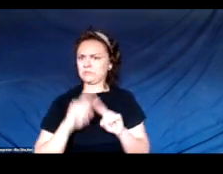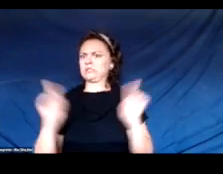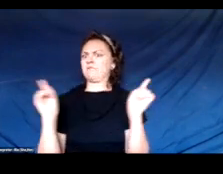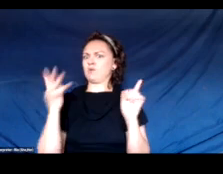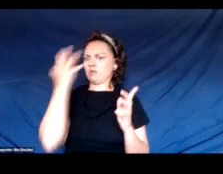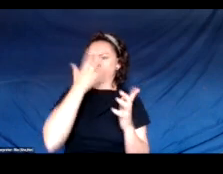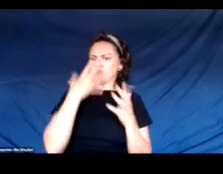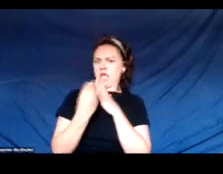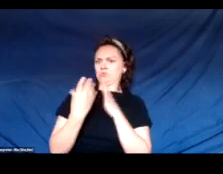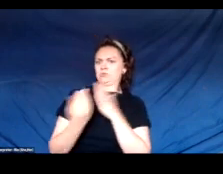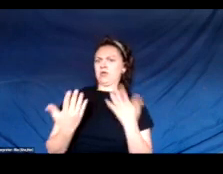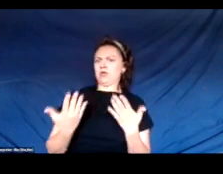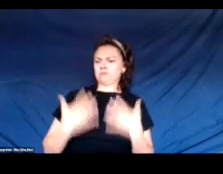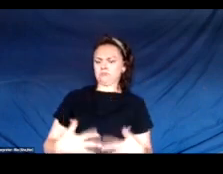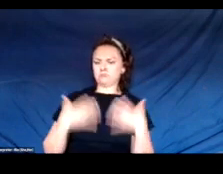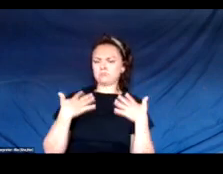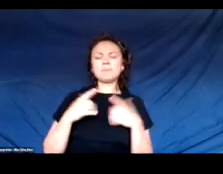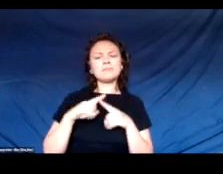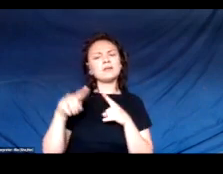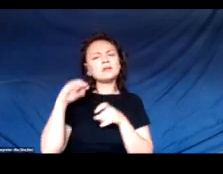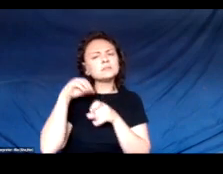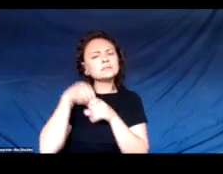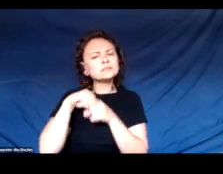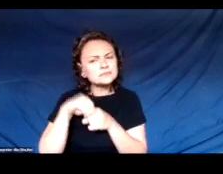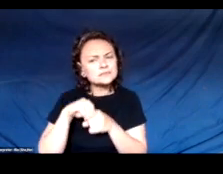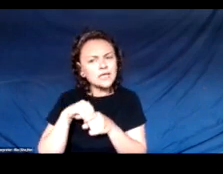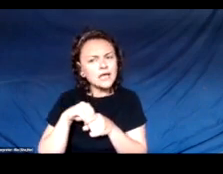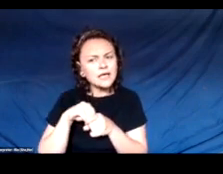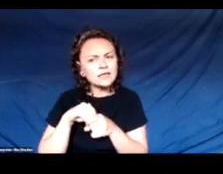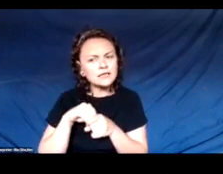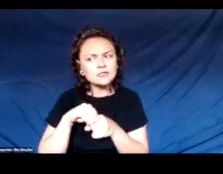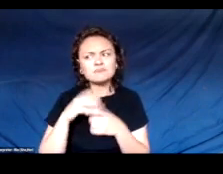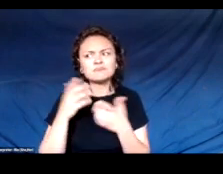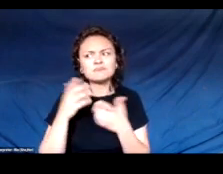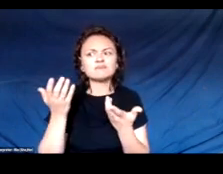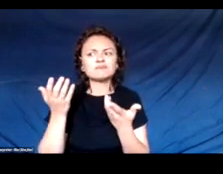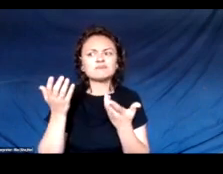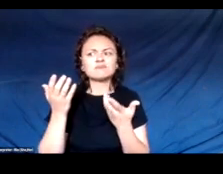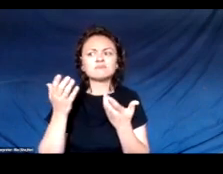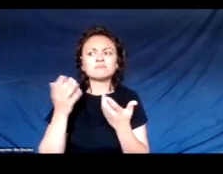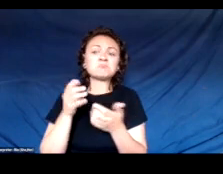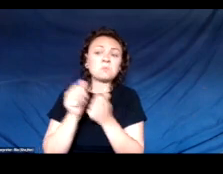on the inside as long as they're financially capable.